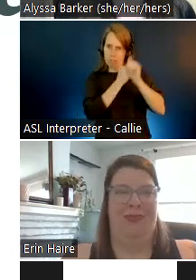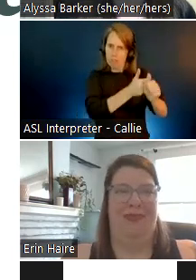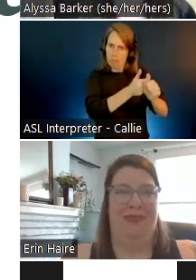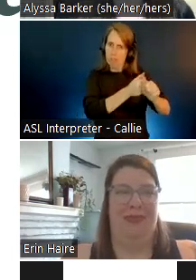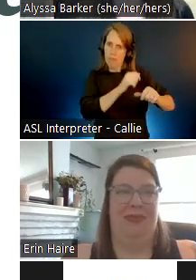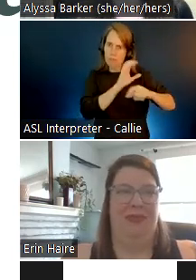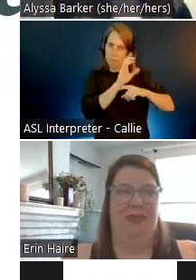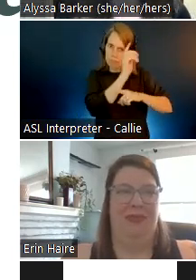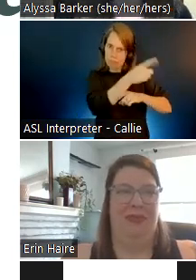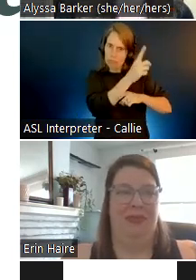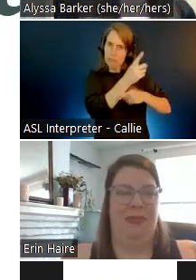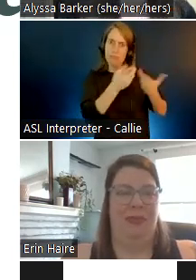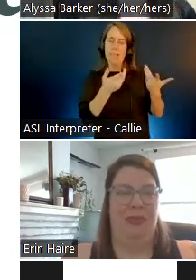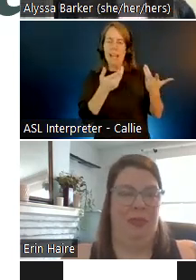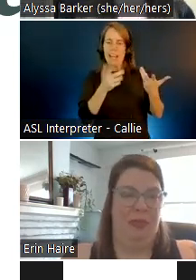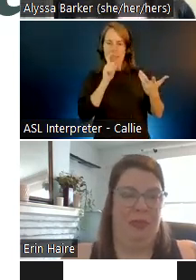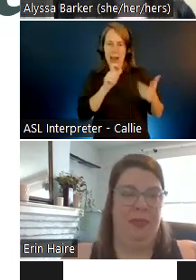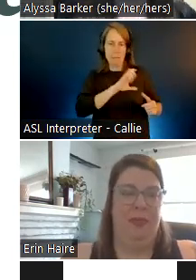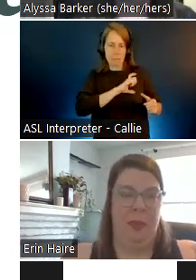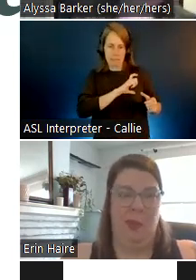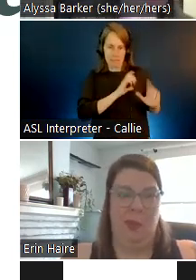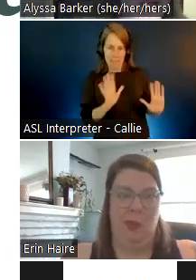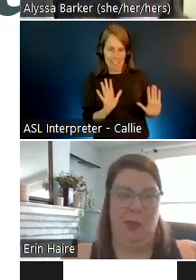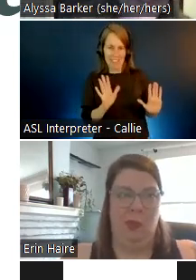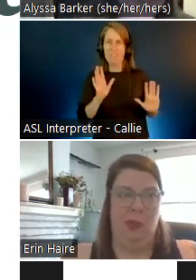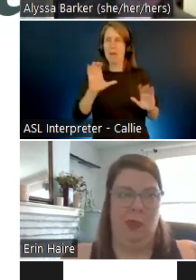technically tasked with law enforcement for civil rights on behalf of the state